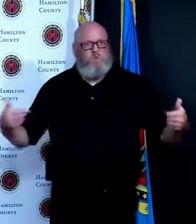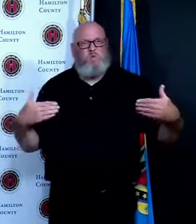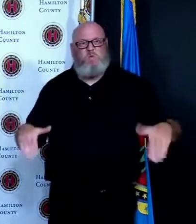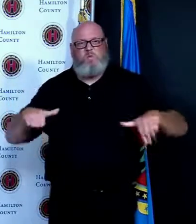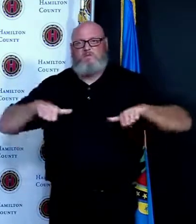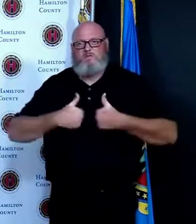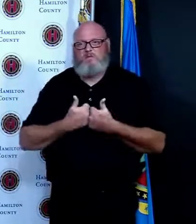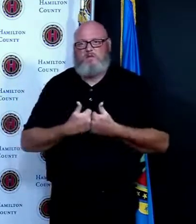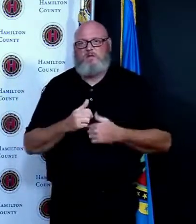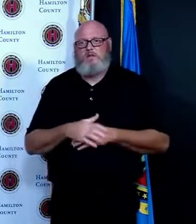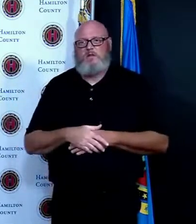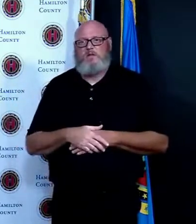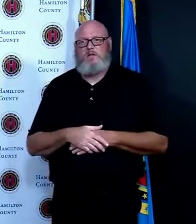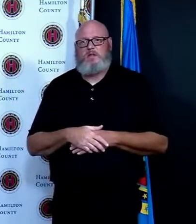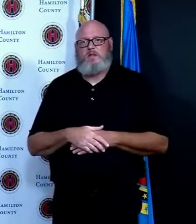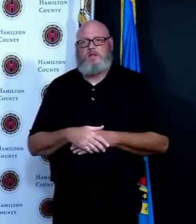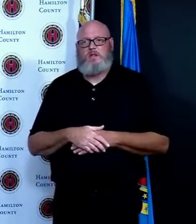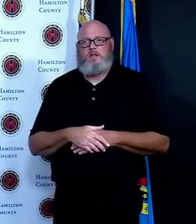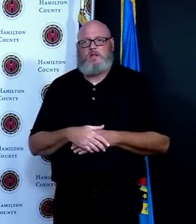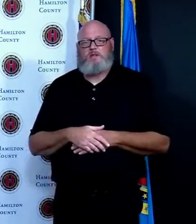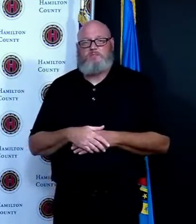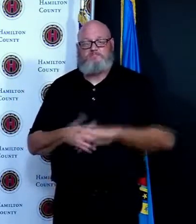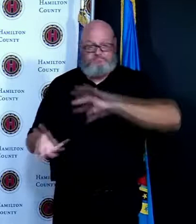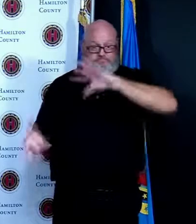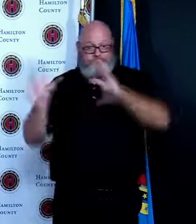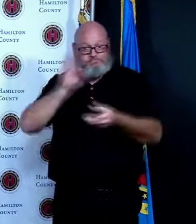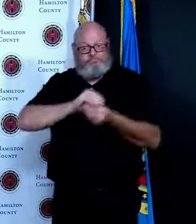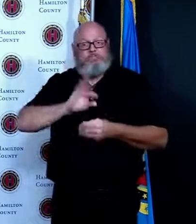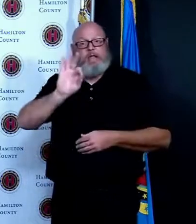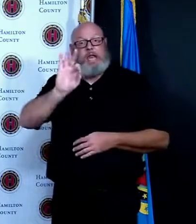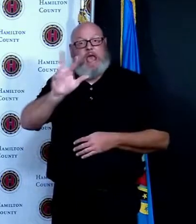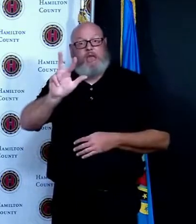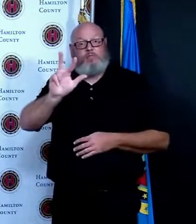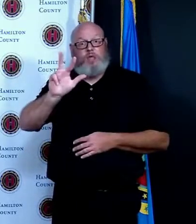and the amount of roughly 5 million dollars to help with their increased